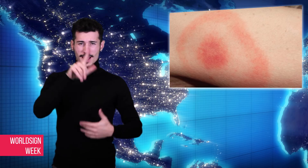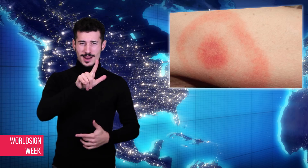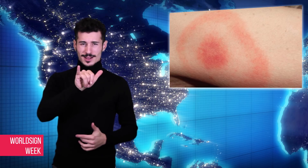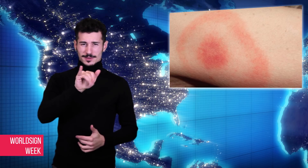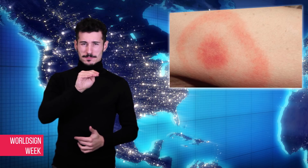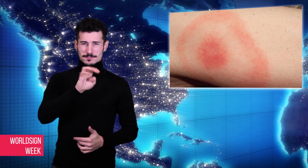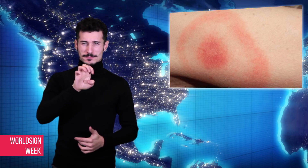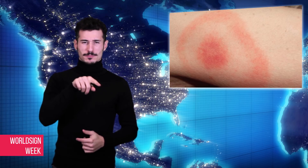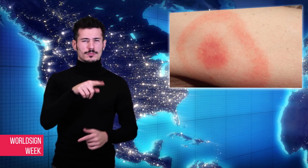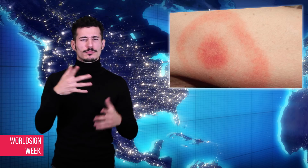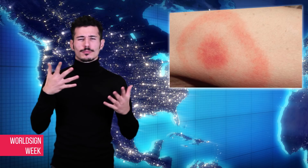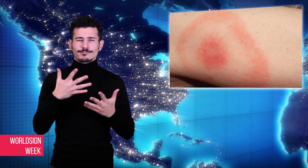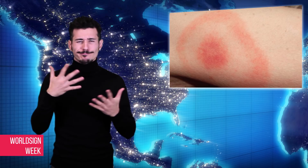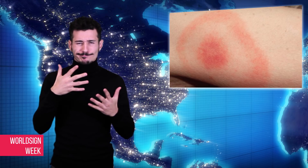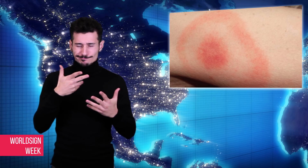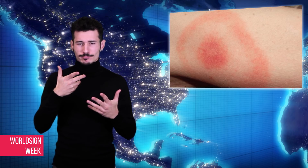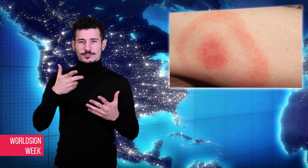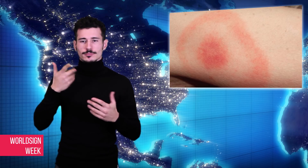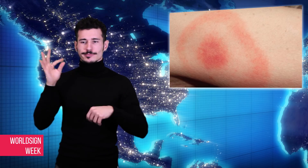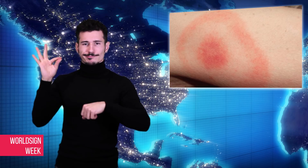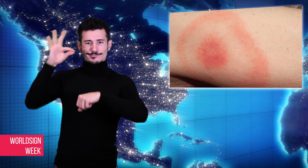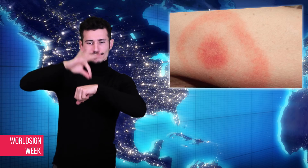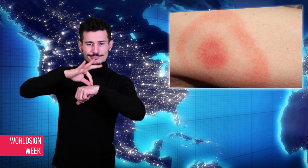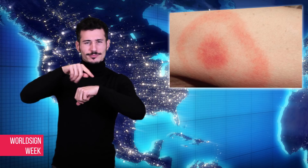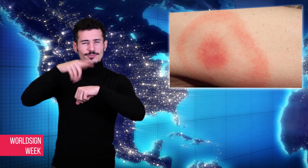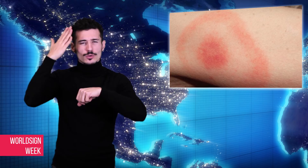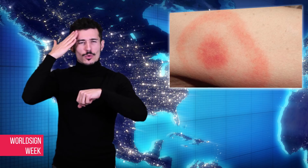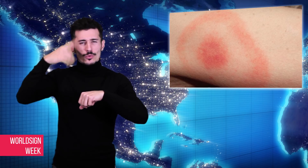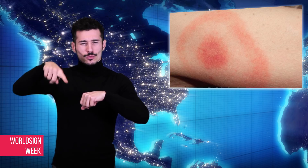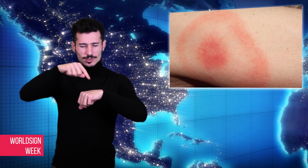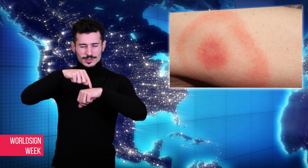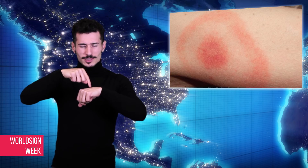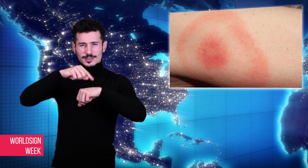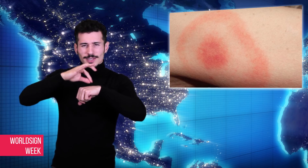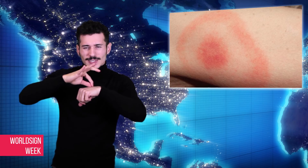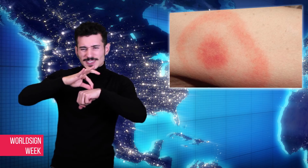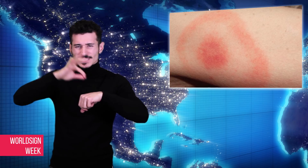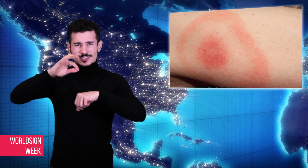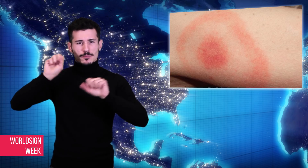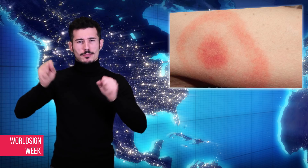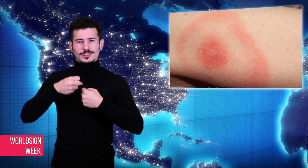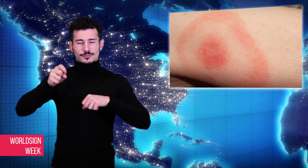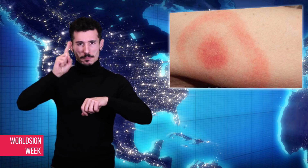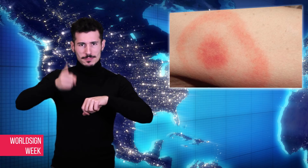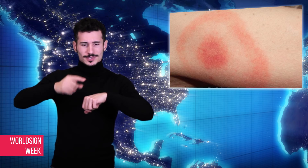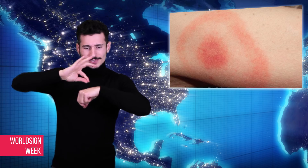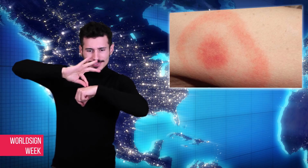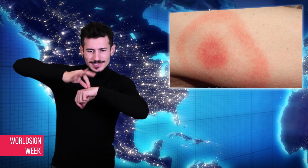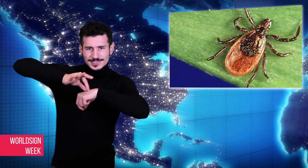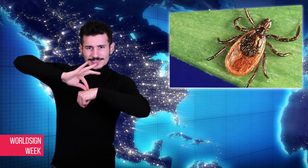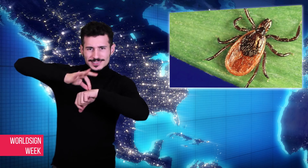organization of and by audiologists, is warning about the connection between